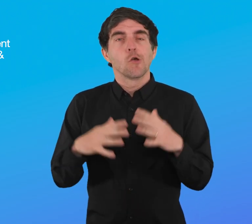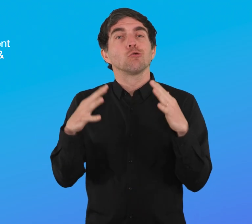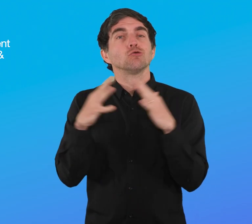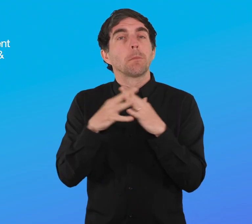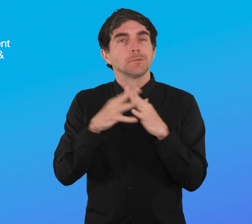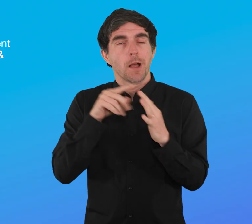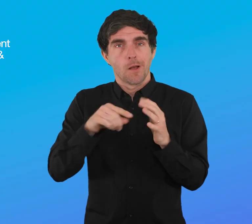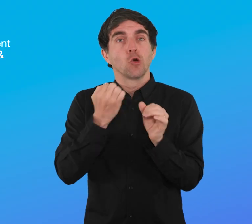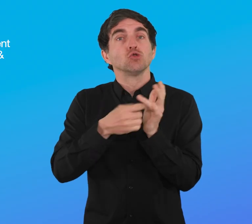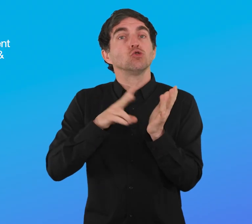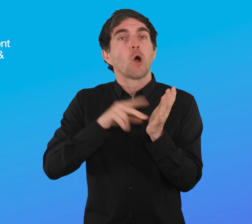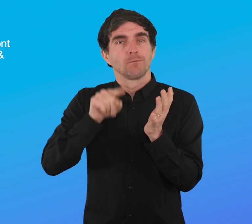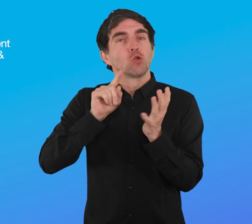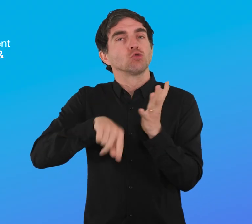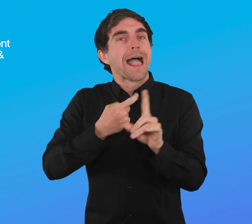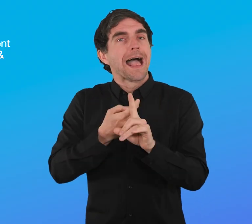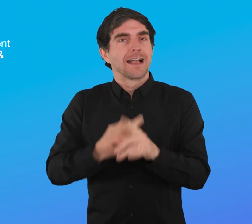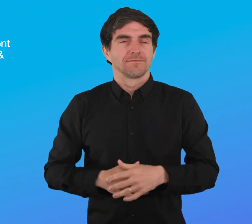www.gov.uk